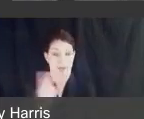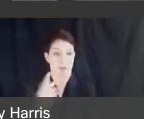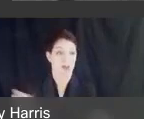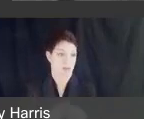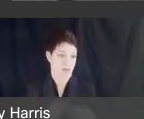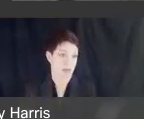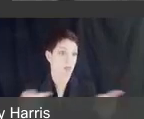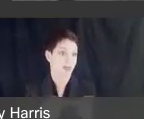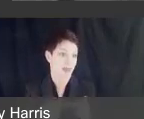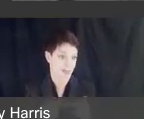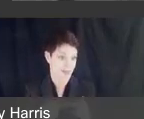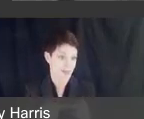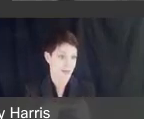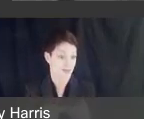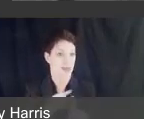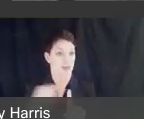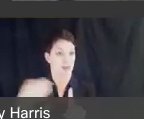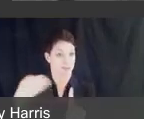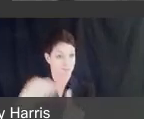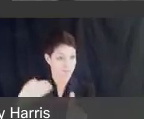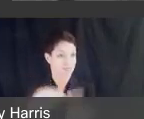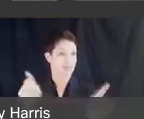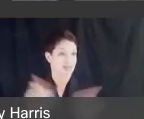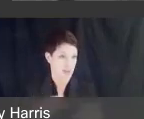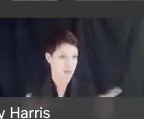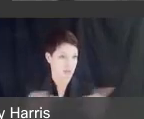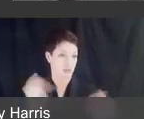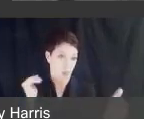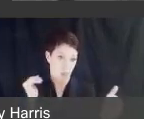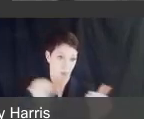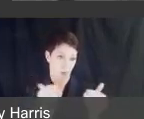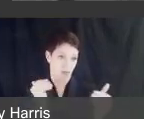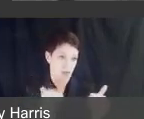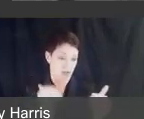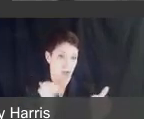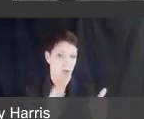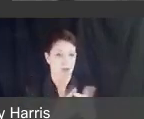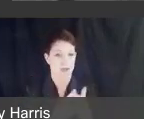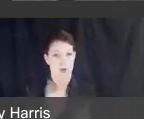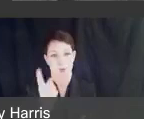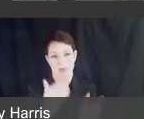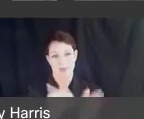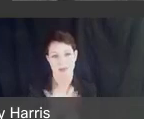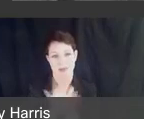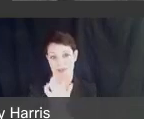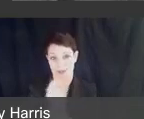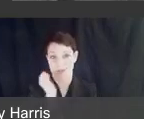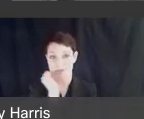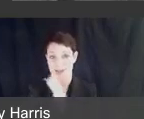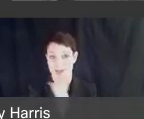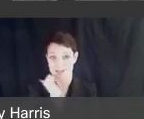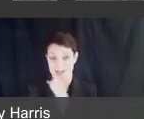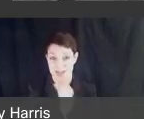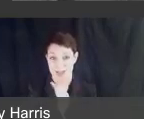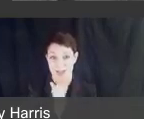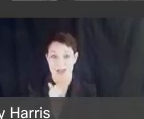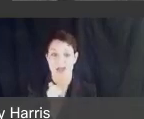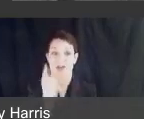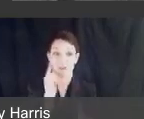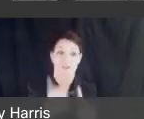So we'll be moving toward something closer to 1,500 doses a day, of first doses, instead of the 1,000 a